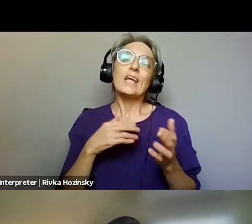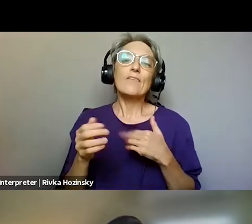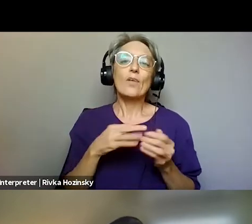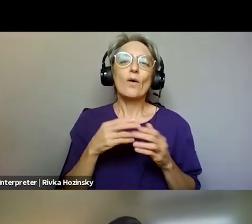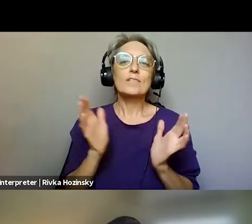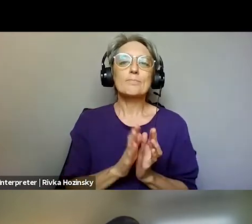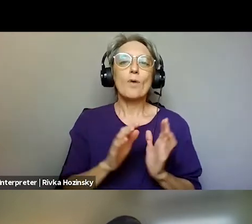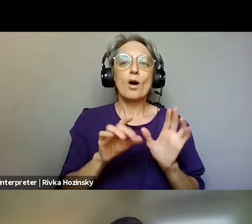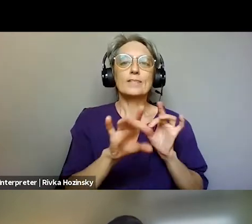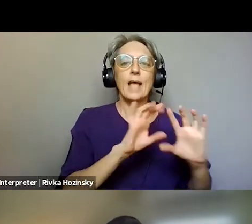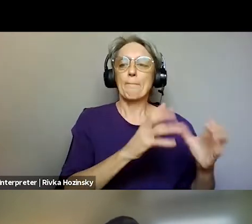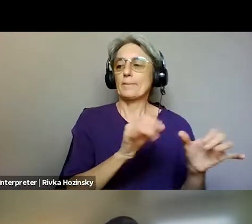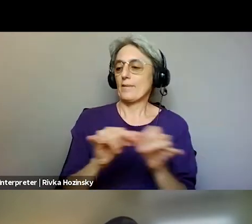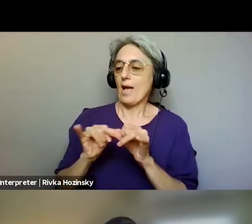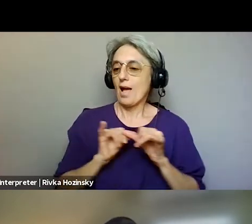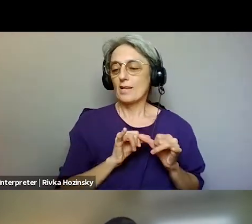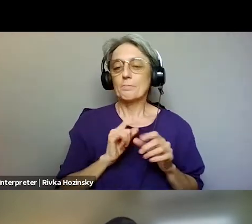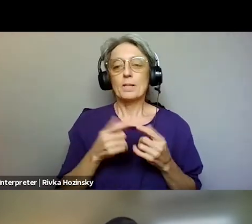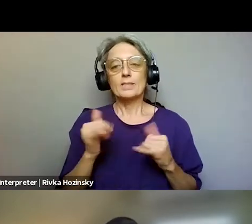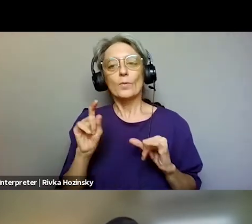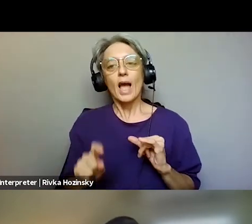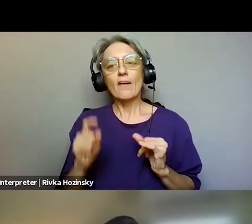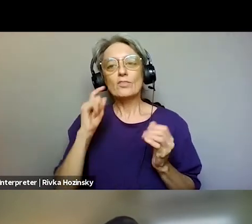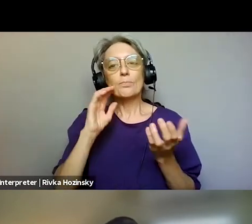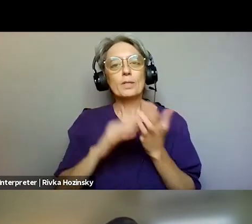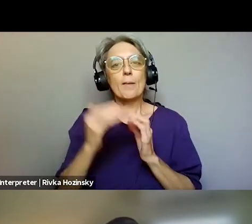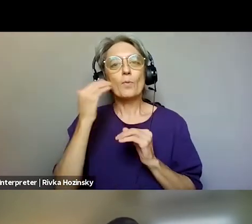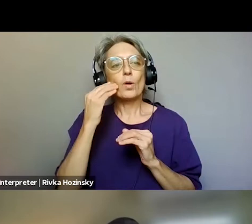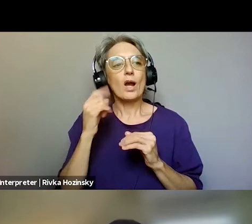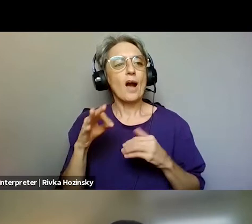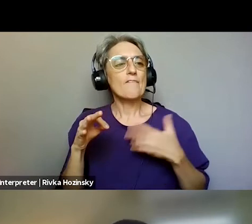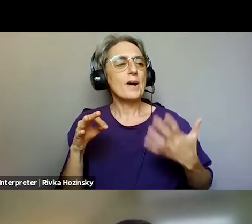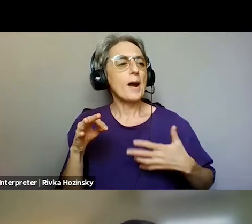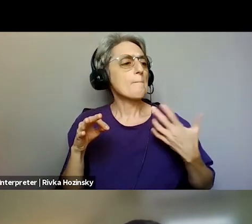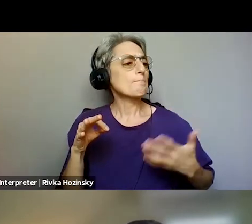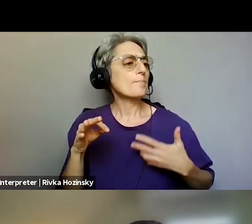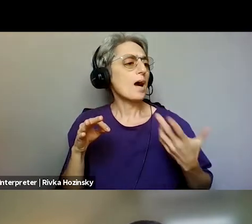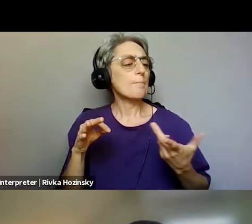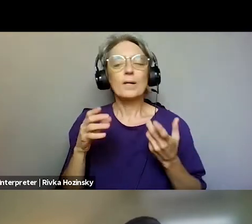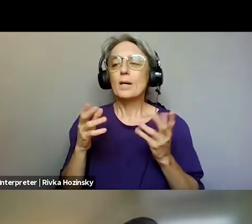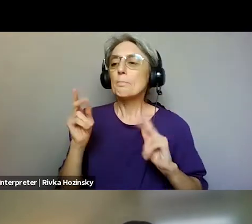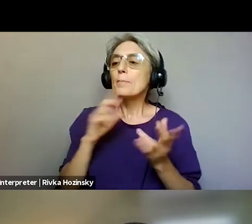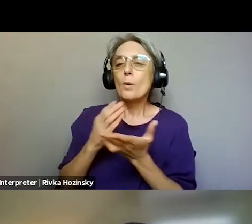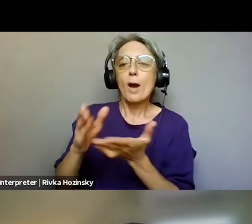be cognizant of you know of the needs of multiple marginalized people. As Heather Watkins pointed